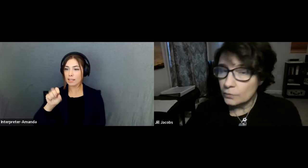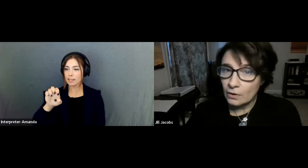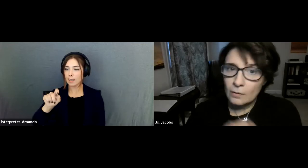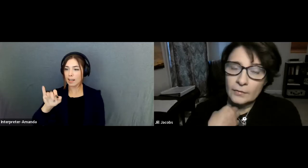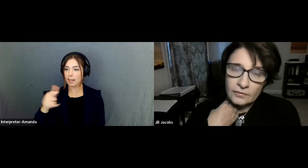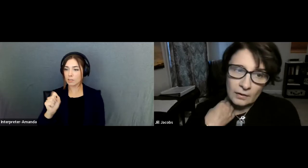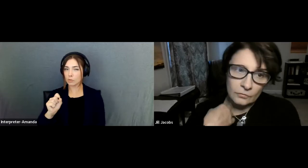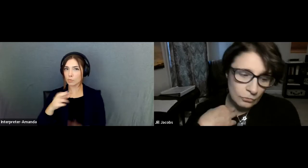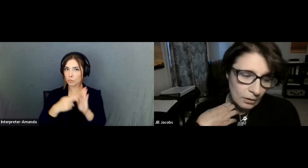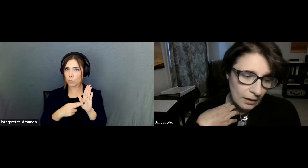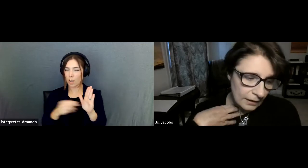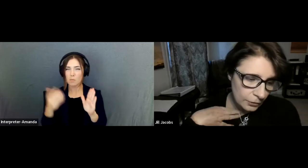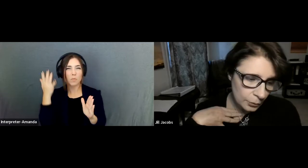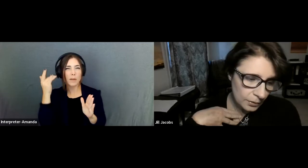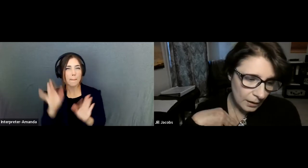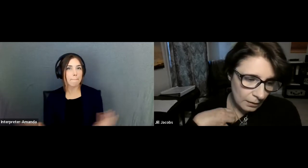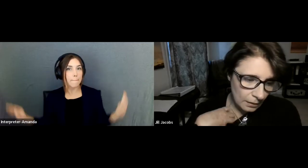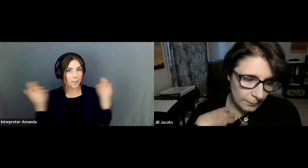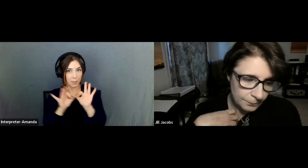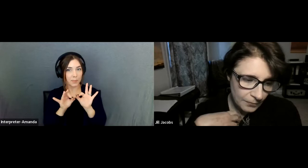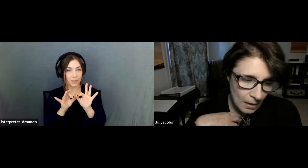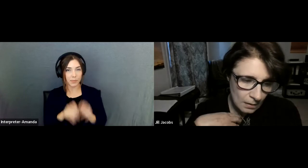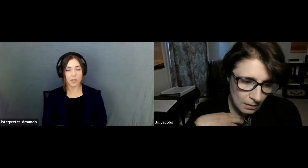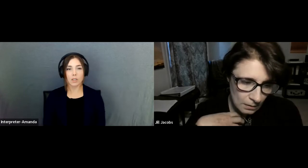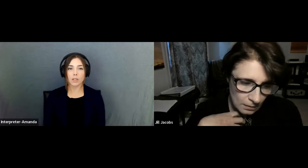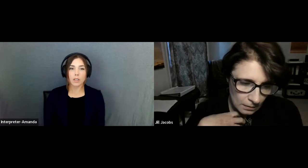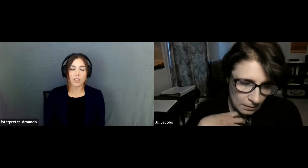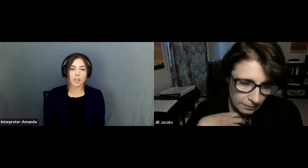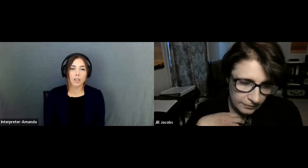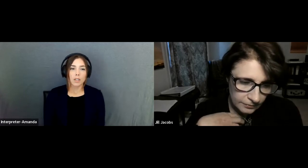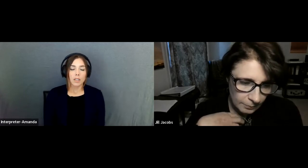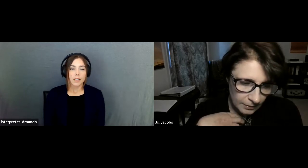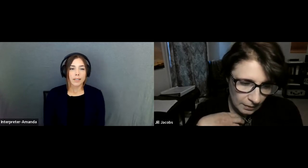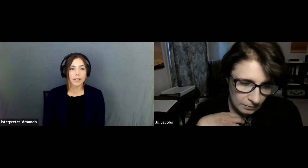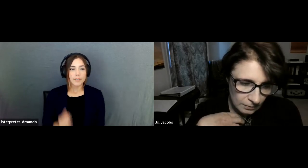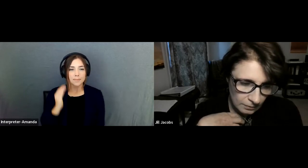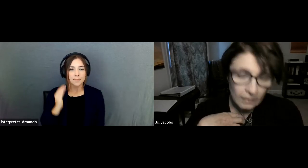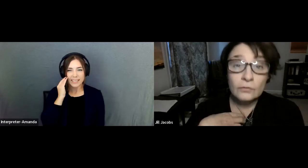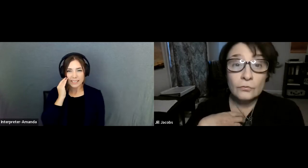When we talk about settings rule I though that this is something that the centers for